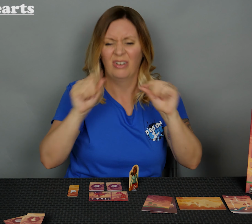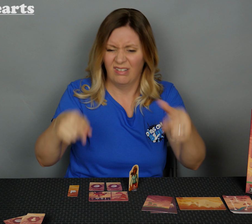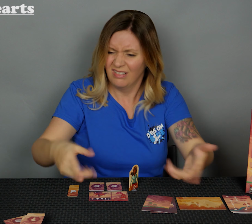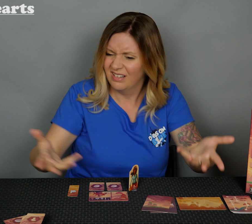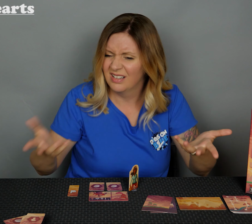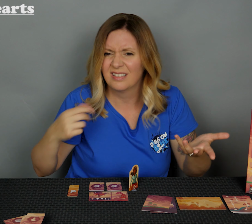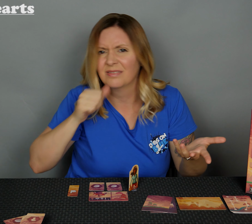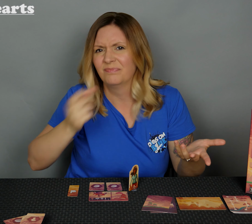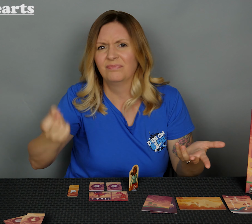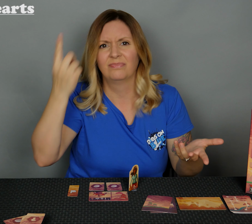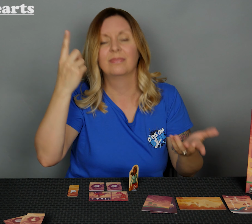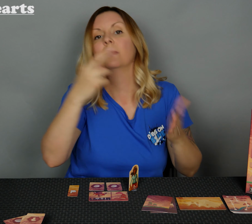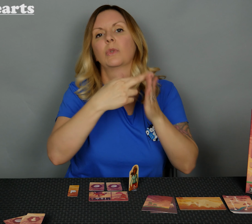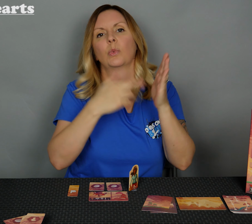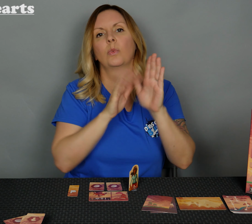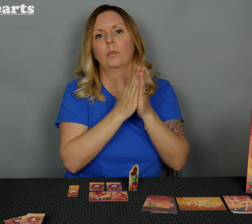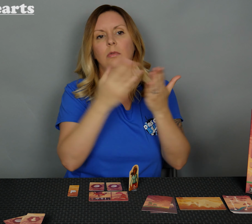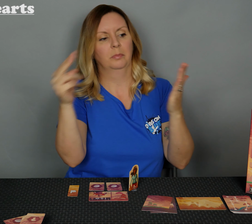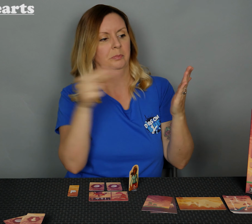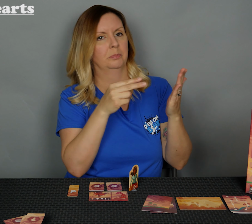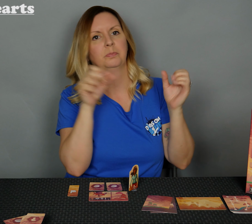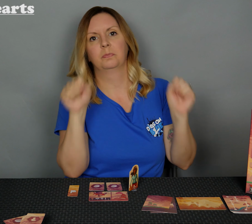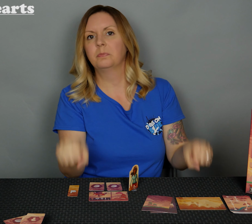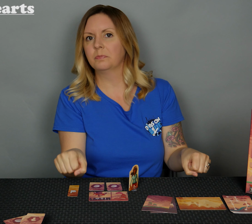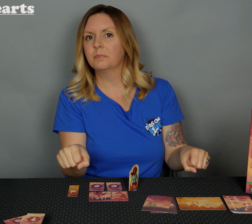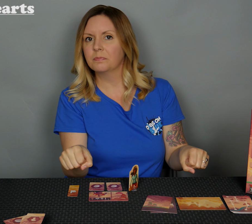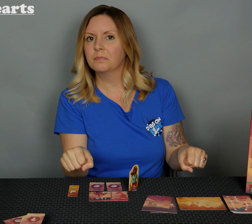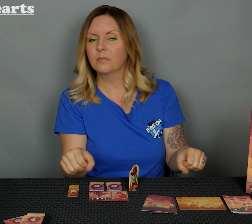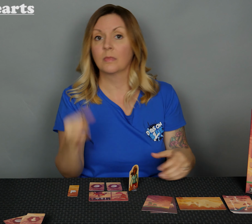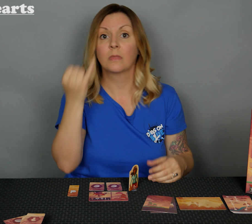of the cards and need clarification.